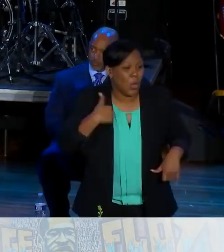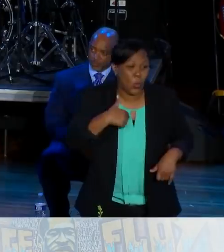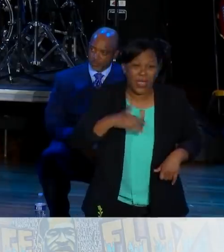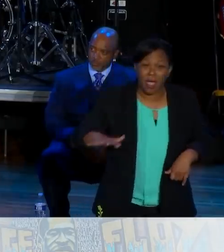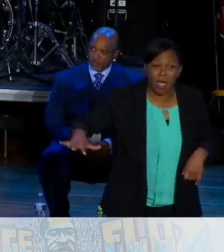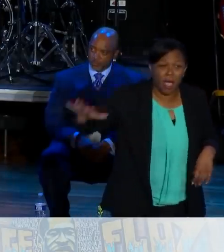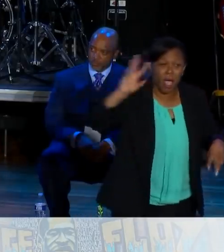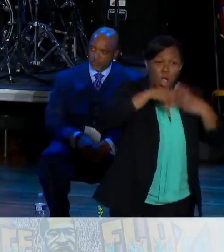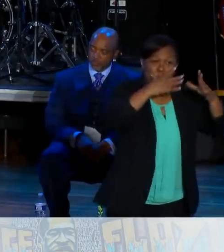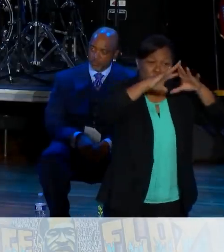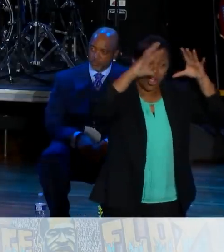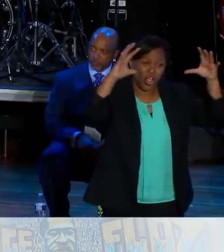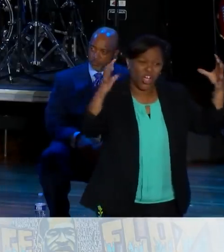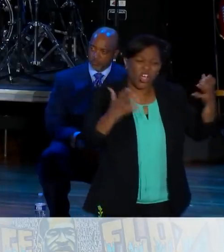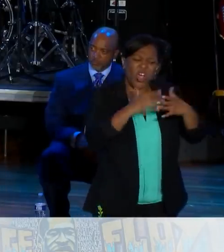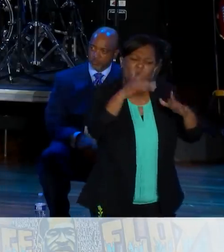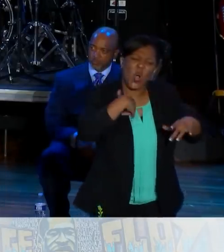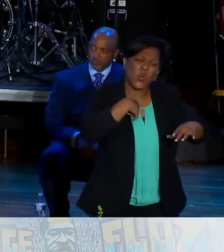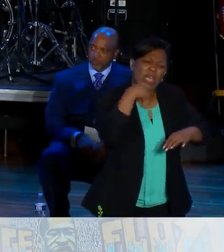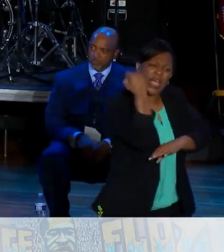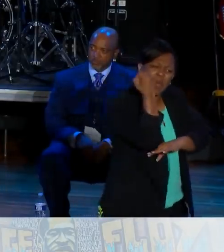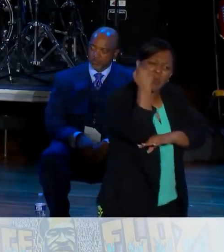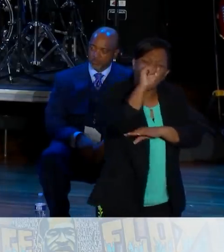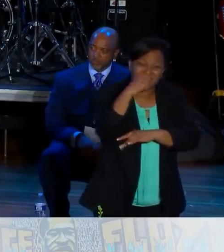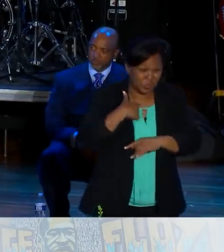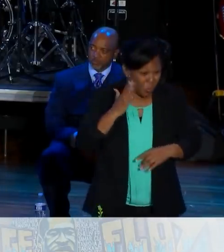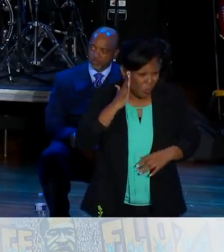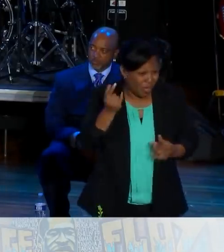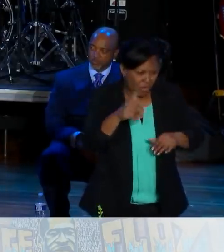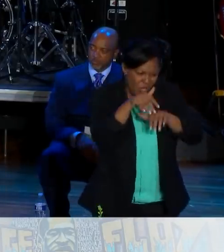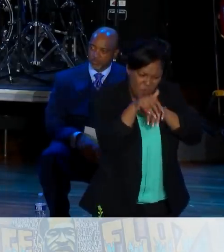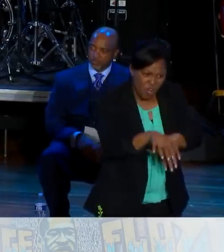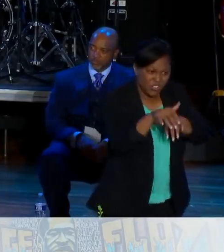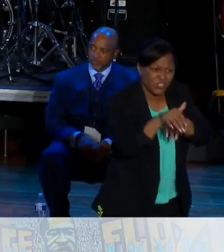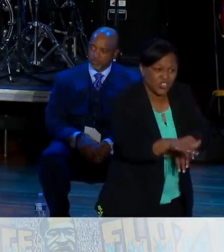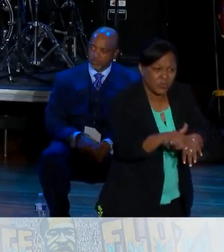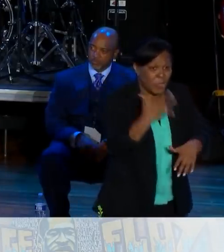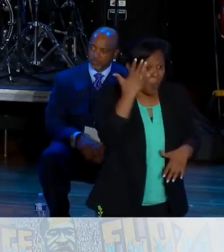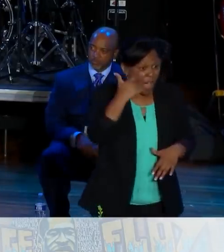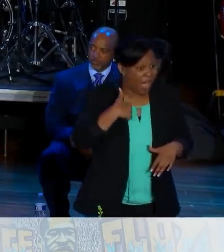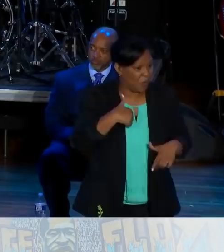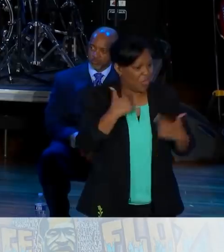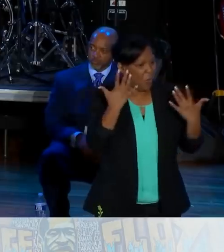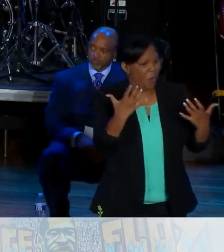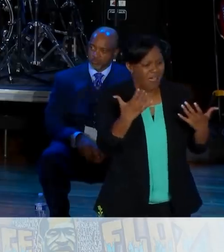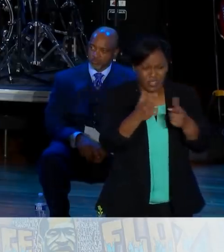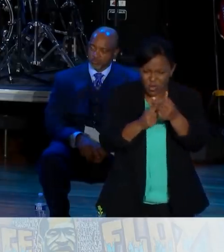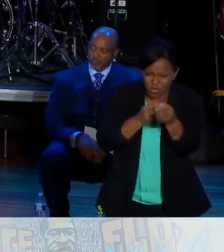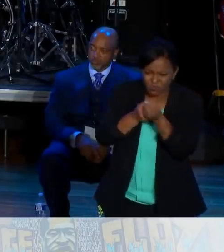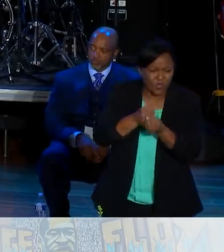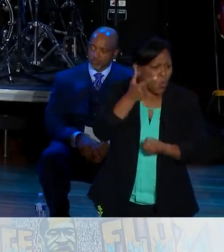TAKE YOUR KNEE OFF OUR NECK. THE REASON WHY WE'RE MARCHING